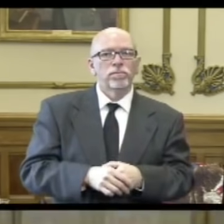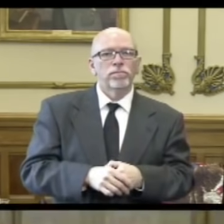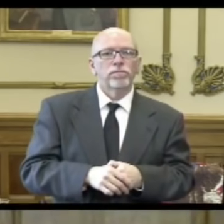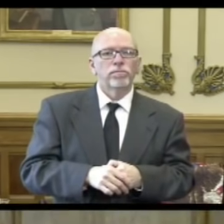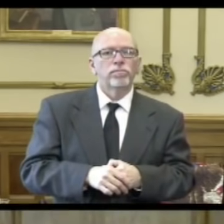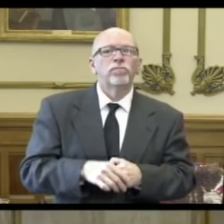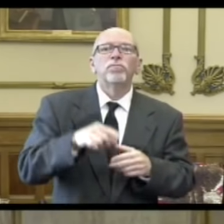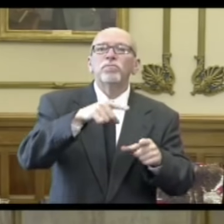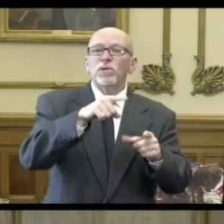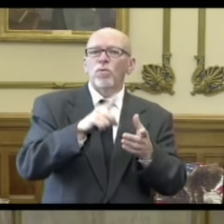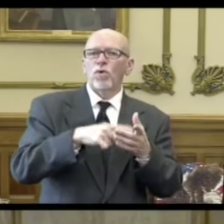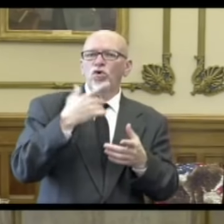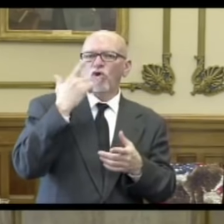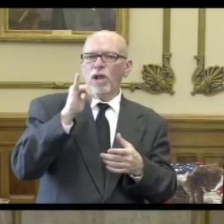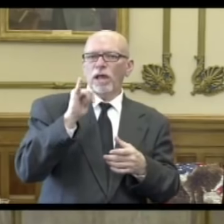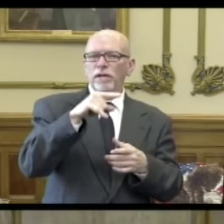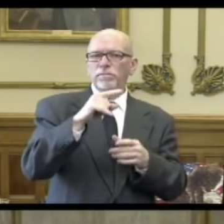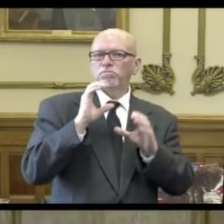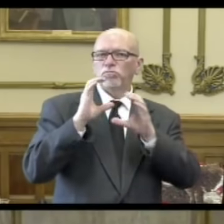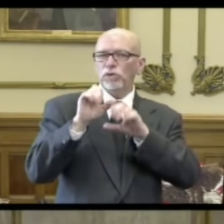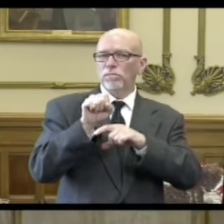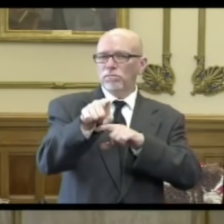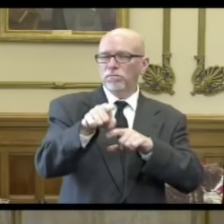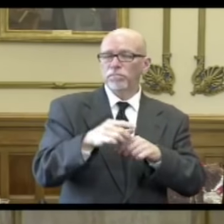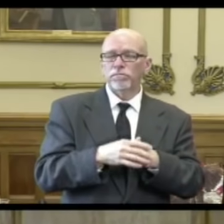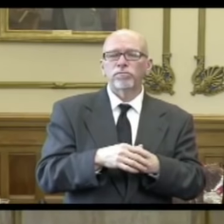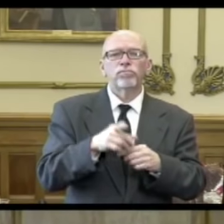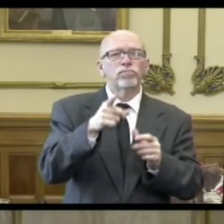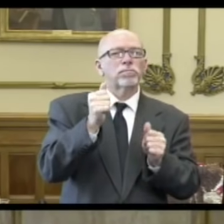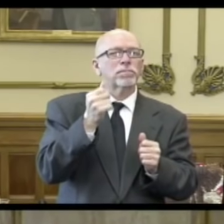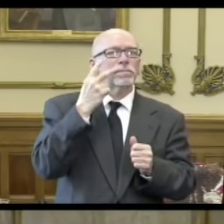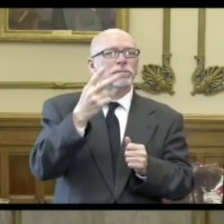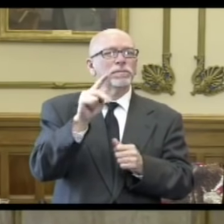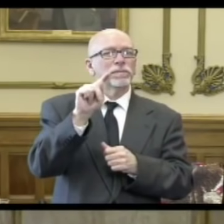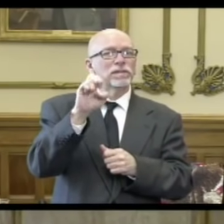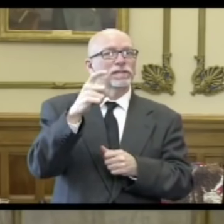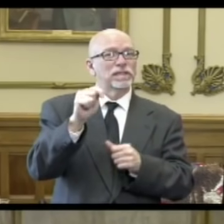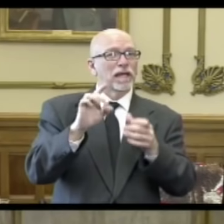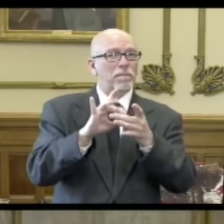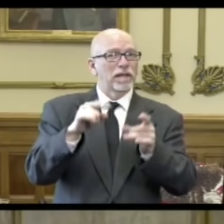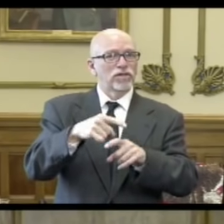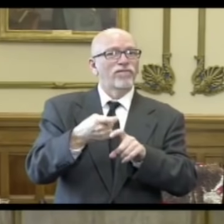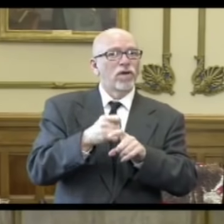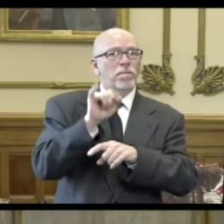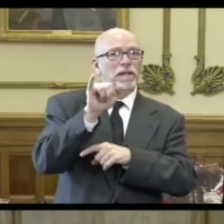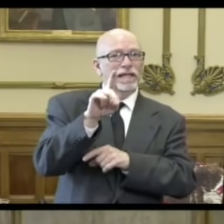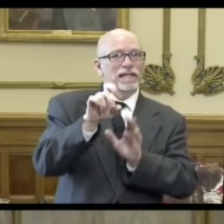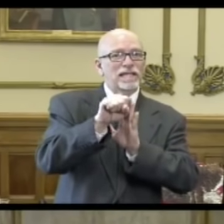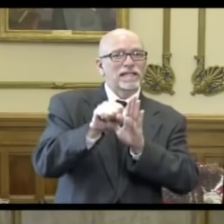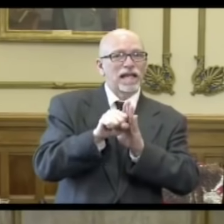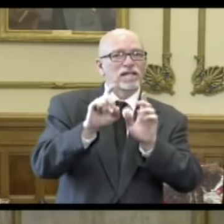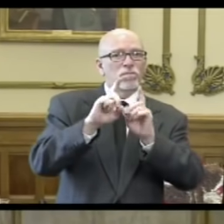MESSAGE. BUT PLEASE RESPOND WHEN YOU CLICK ON THE LINK WILL TAKE YOU TO THE REGISTRATION PAGE. SO THIS IS